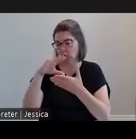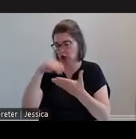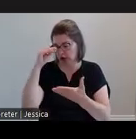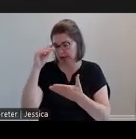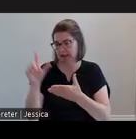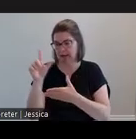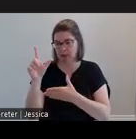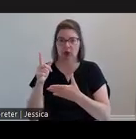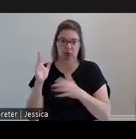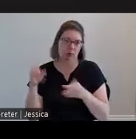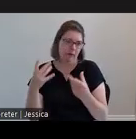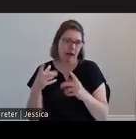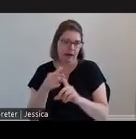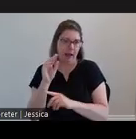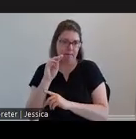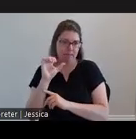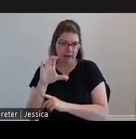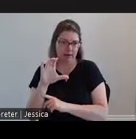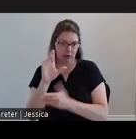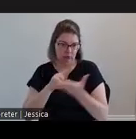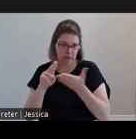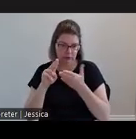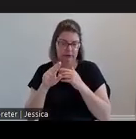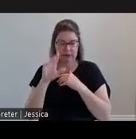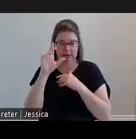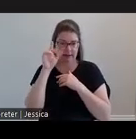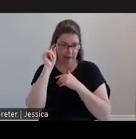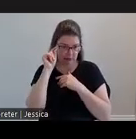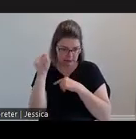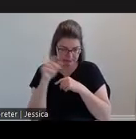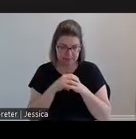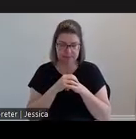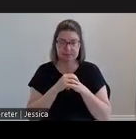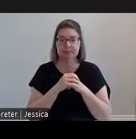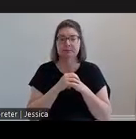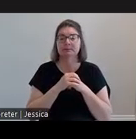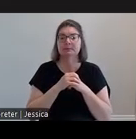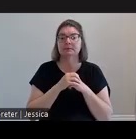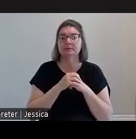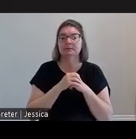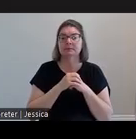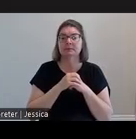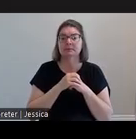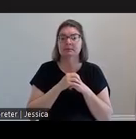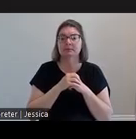Um, and it was something that I was never able to really find a lot of